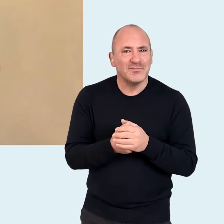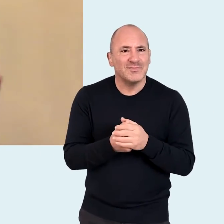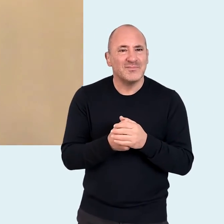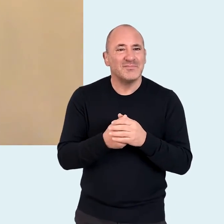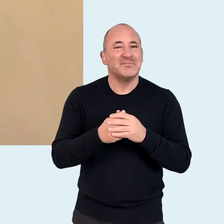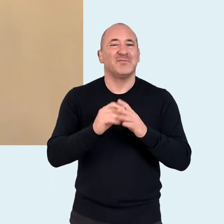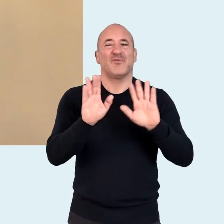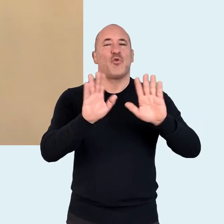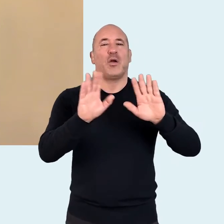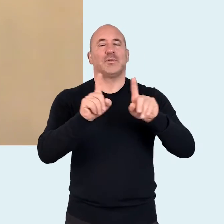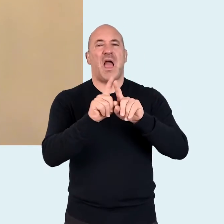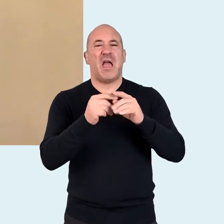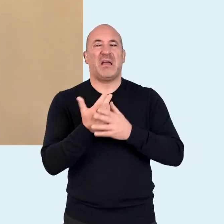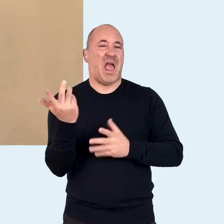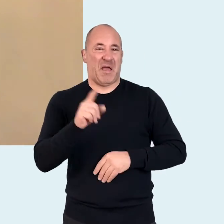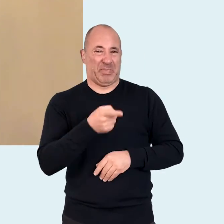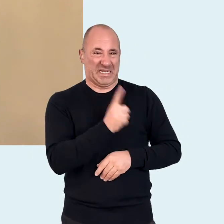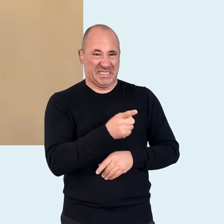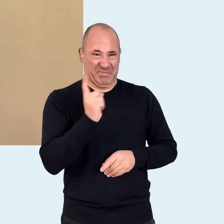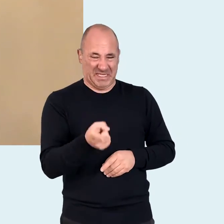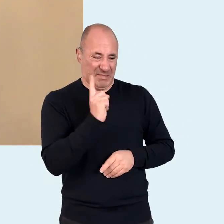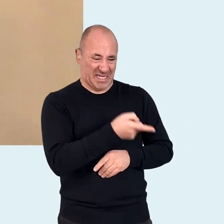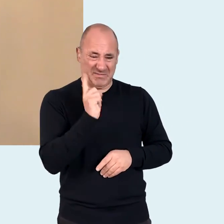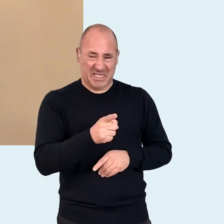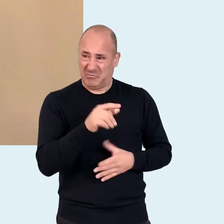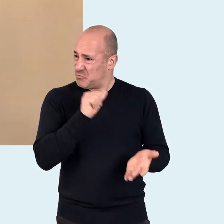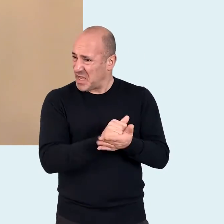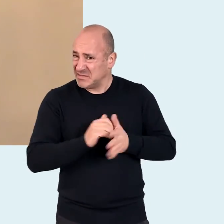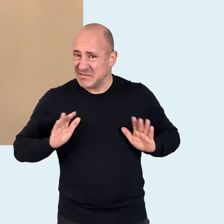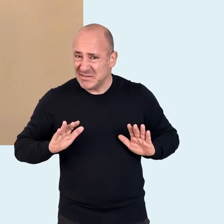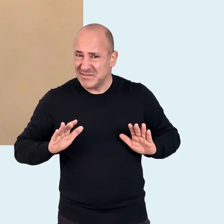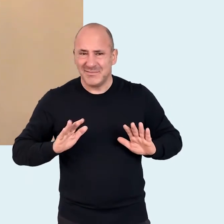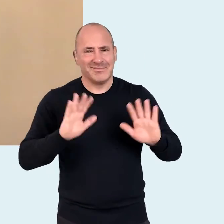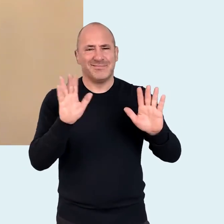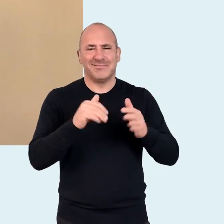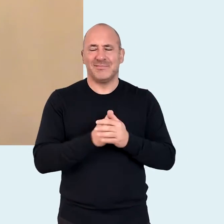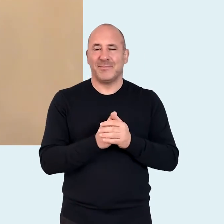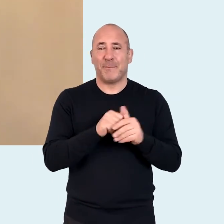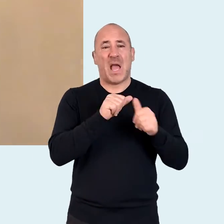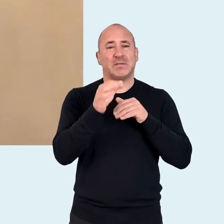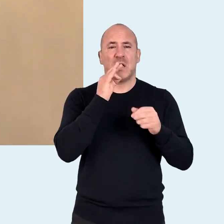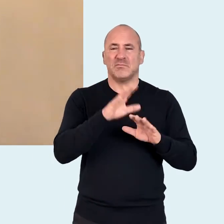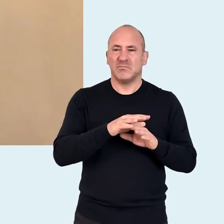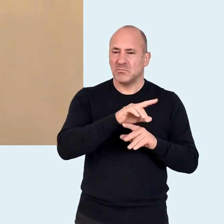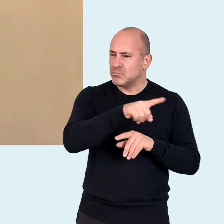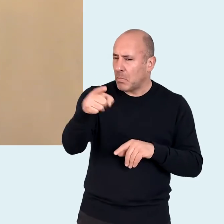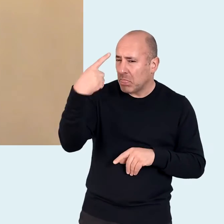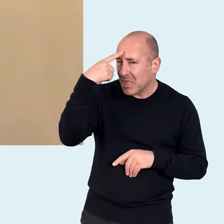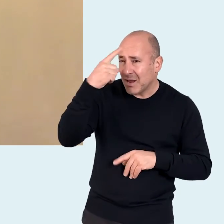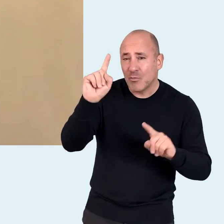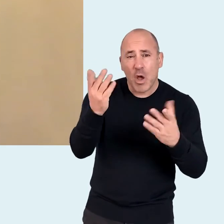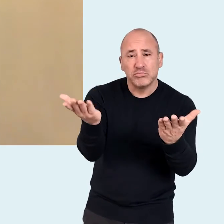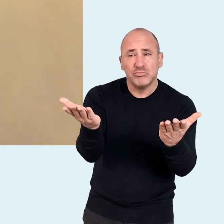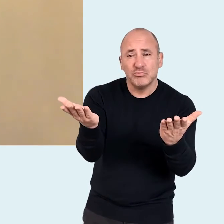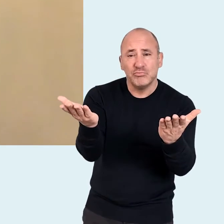to any problem. So rather than saying, "This is this, that is that, is that correct?" Asking,